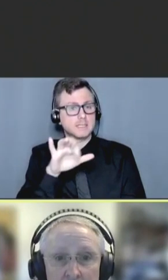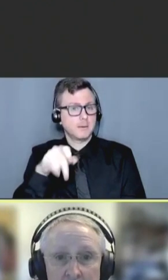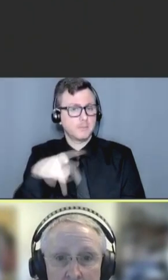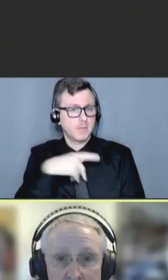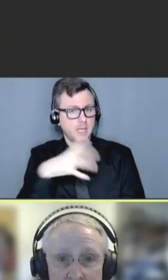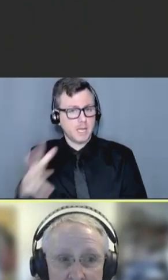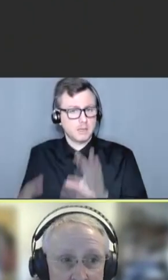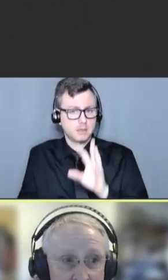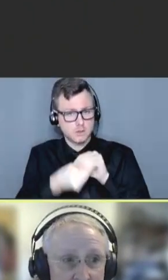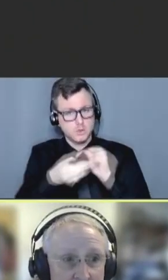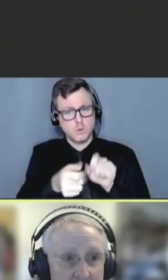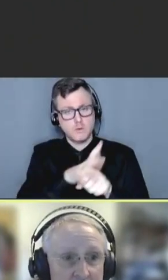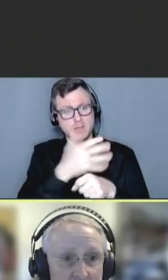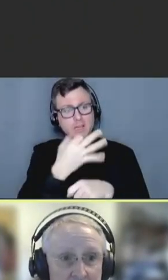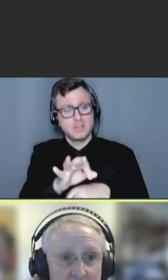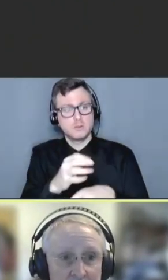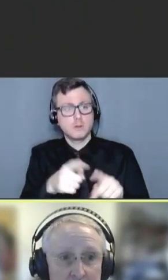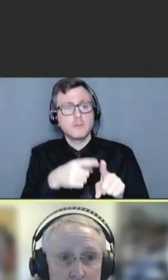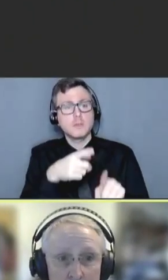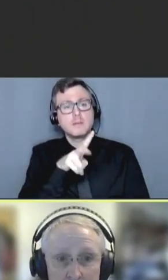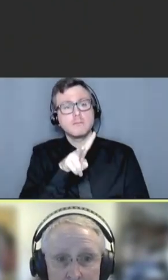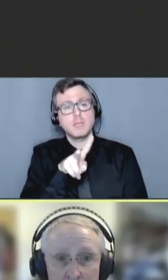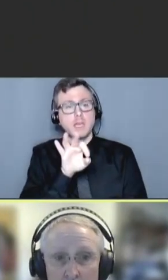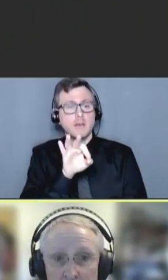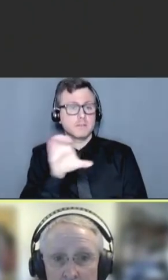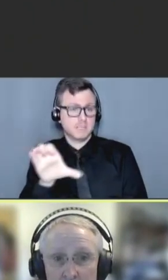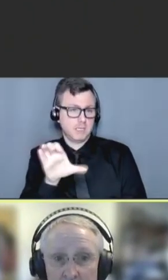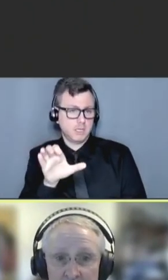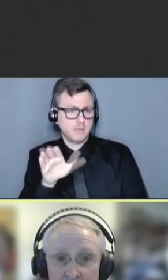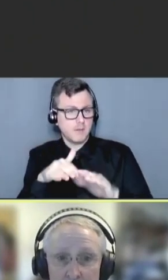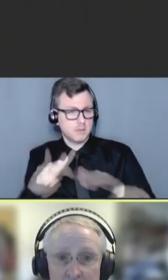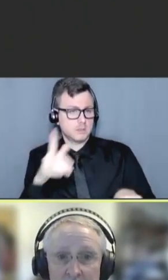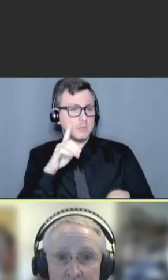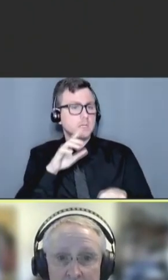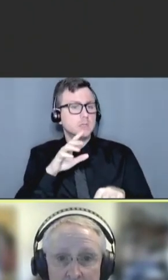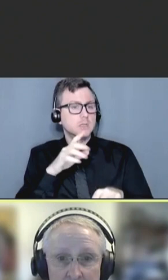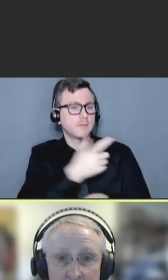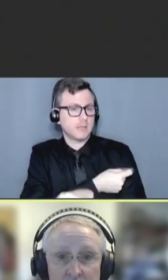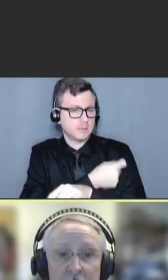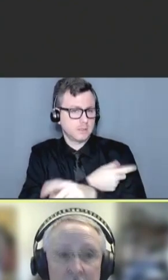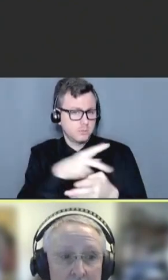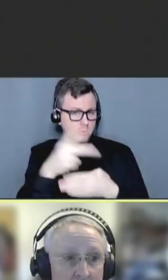the COVID-19 vaccines to the VFC program for all children six months to 18 years of age,